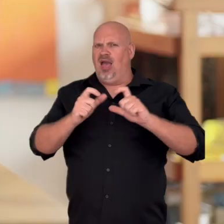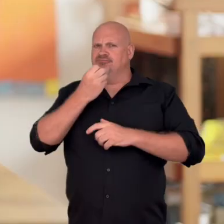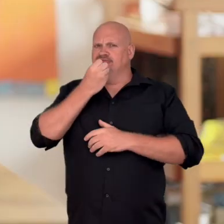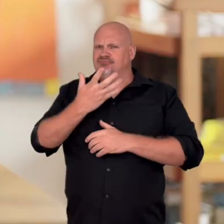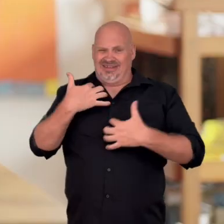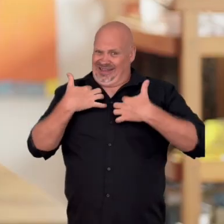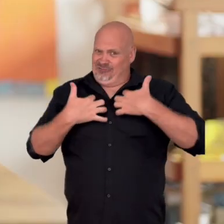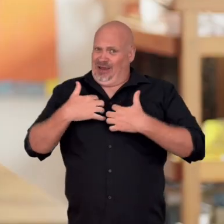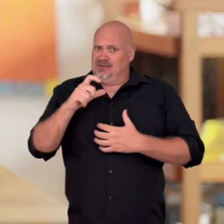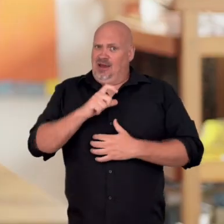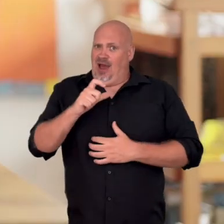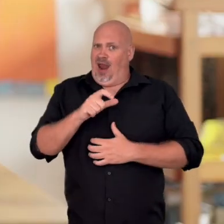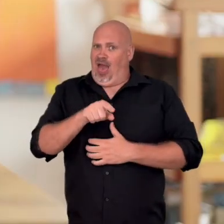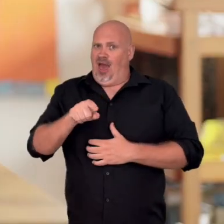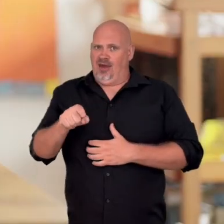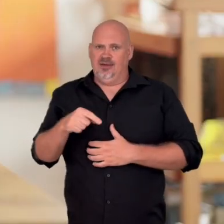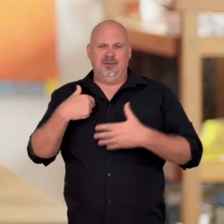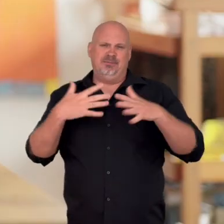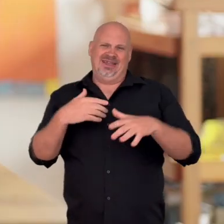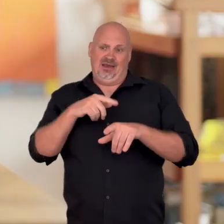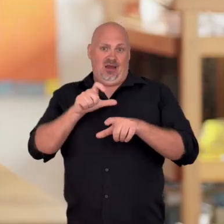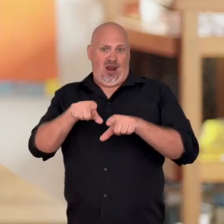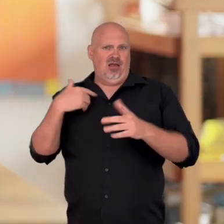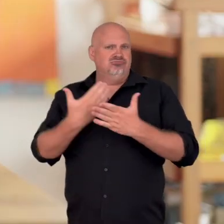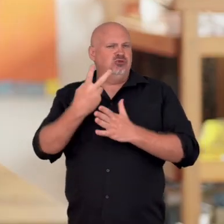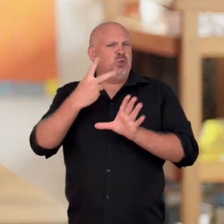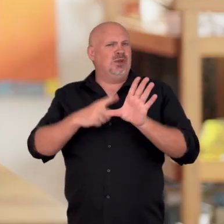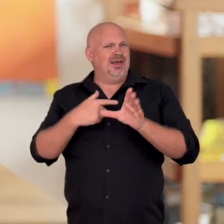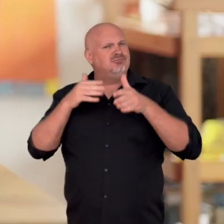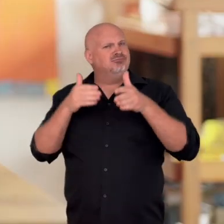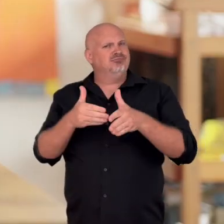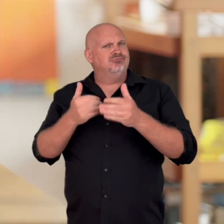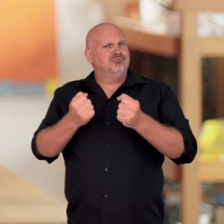I've been using for about 2 years now and that is the Cadmium Red